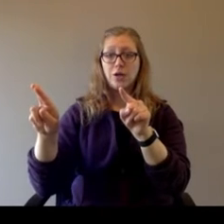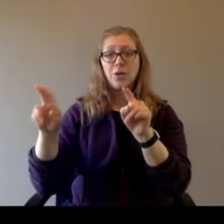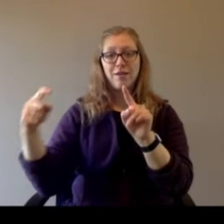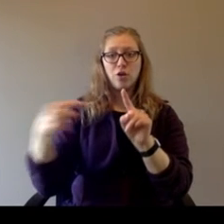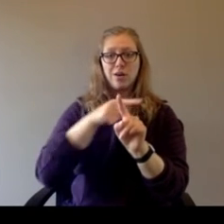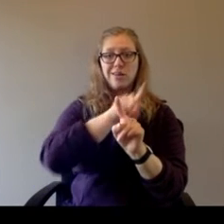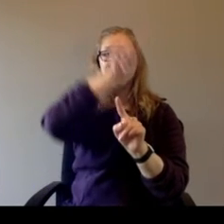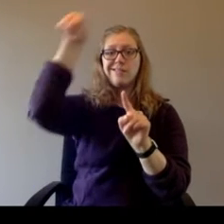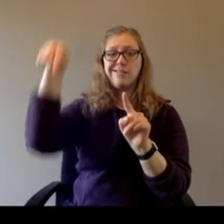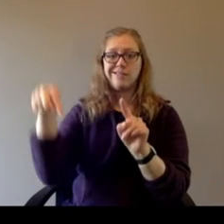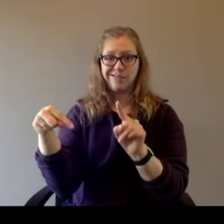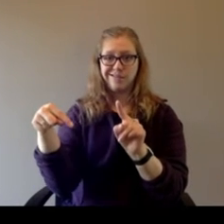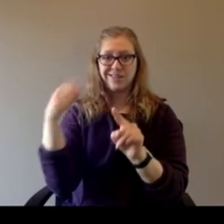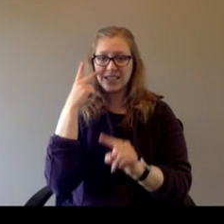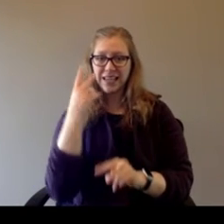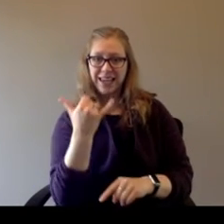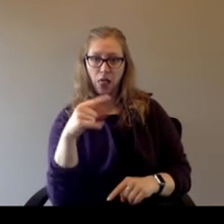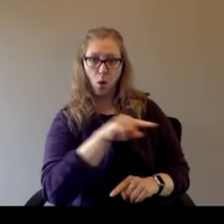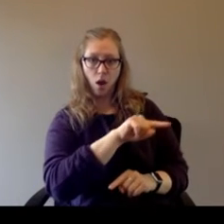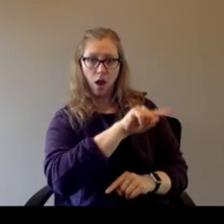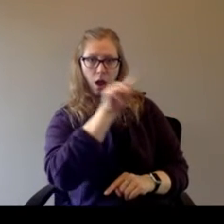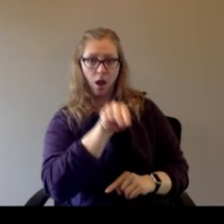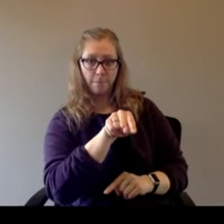So those are our six congruent parts.